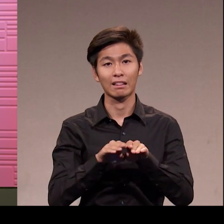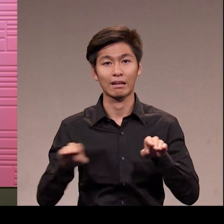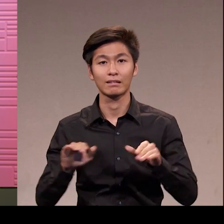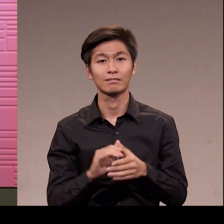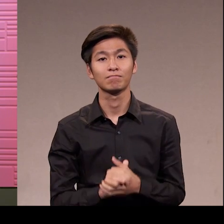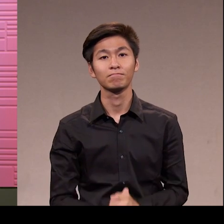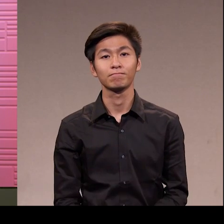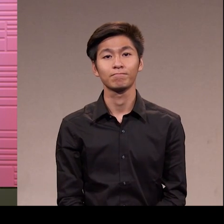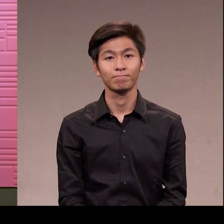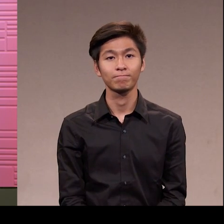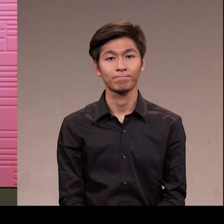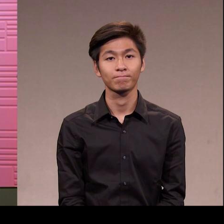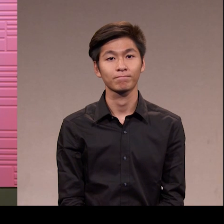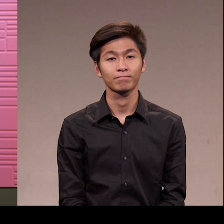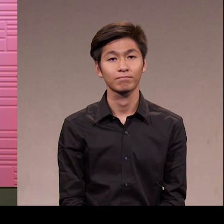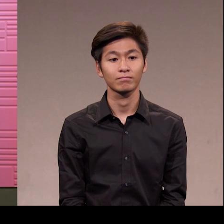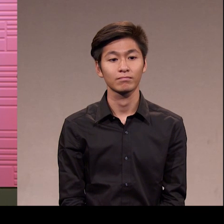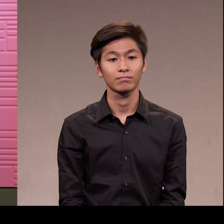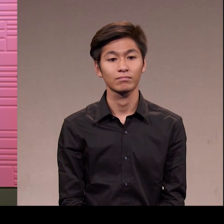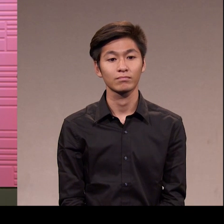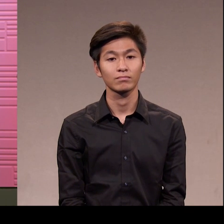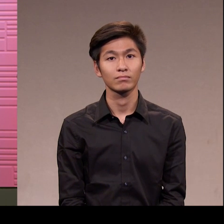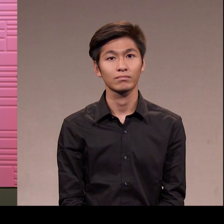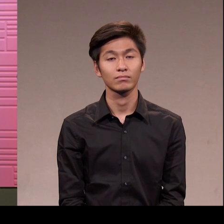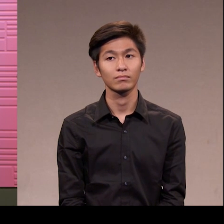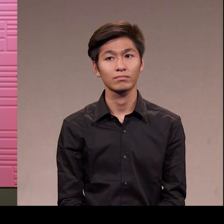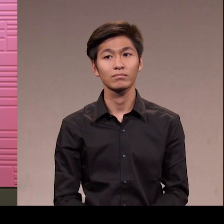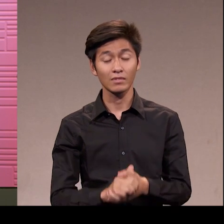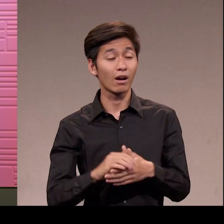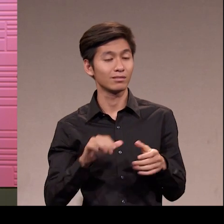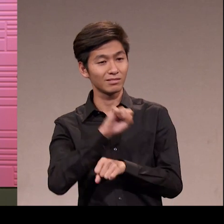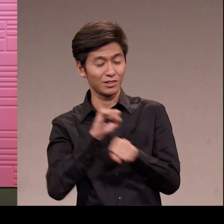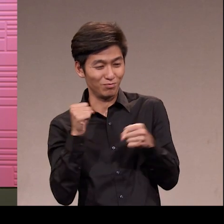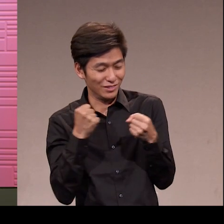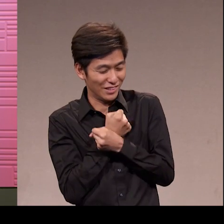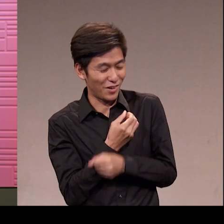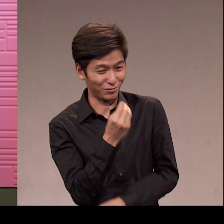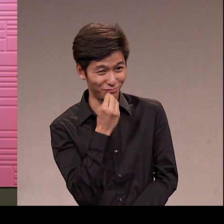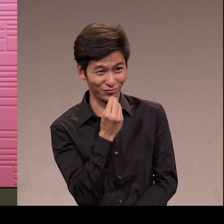It's said that food is the most important thing to people, and this is especially so for Singaporeans.